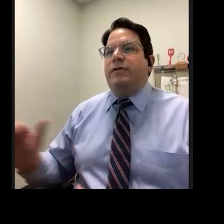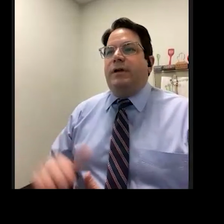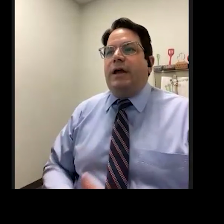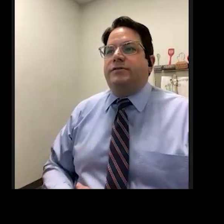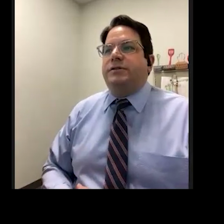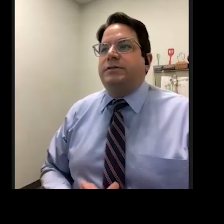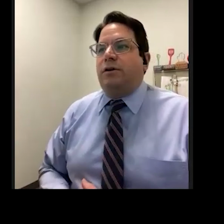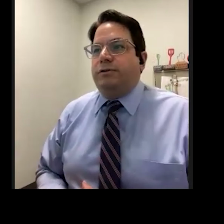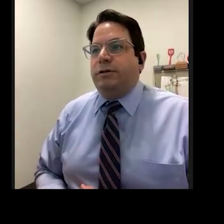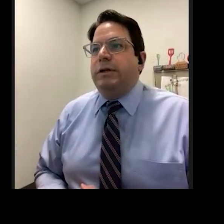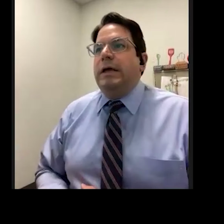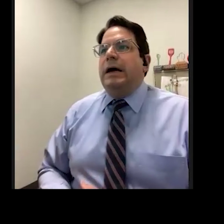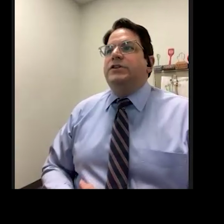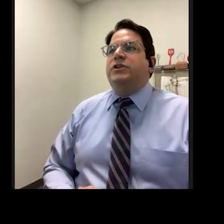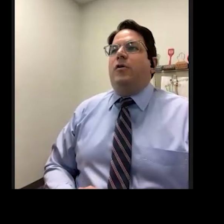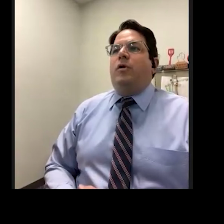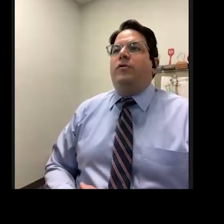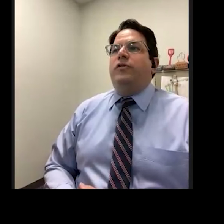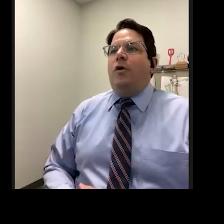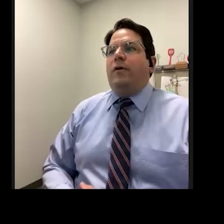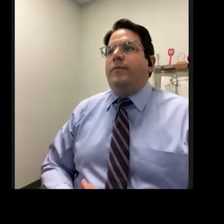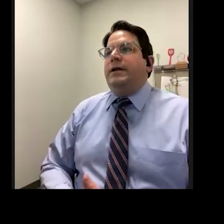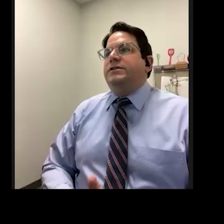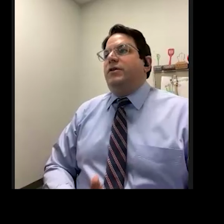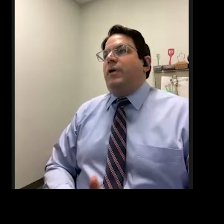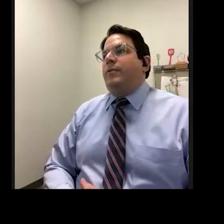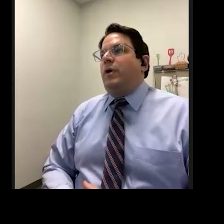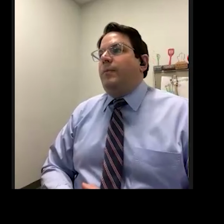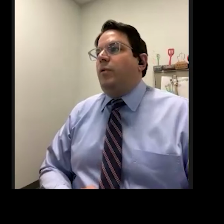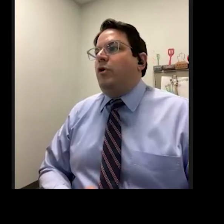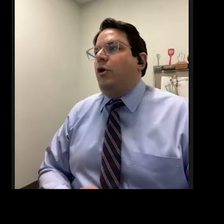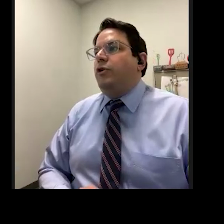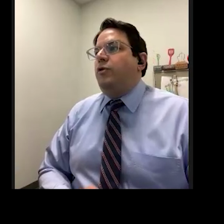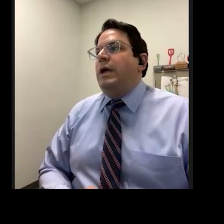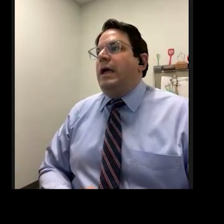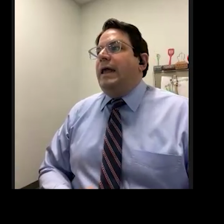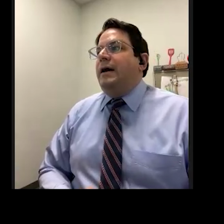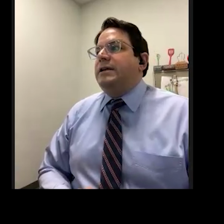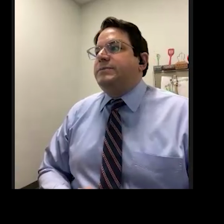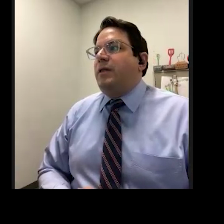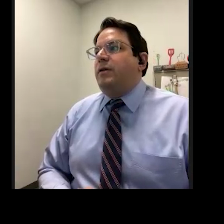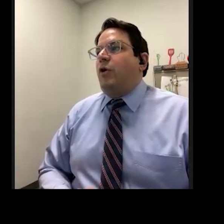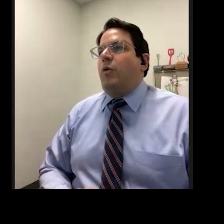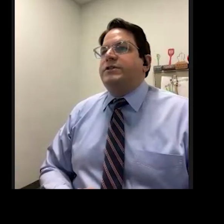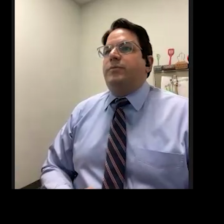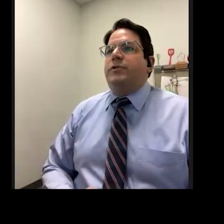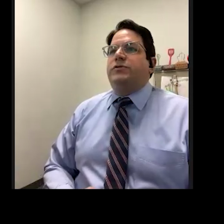with everything, exercise caution. In general, no government agency or reputable company will call you and unexpectedly request